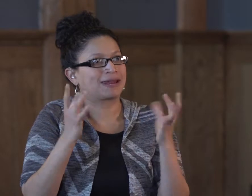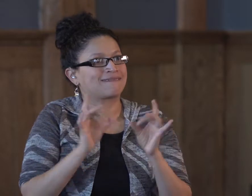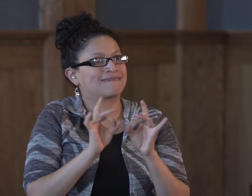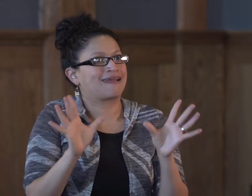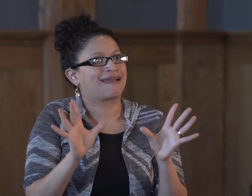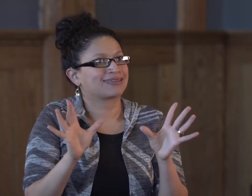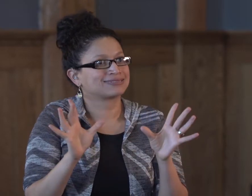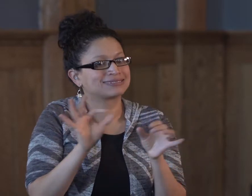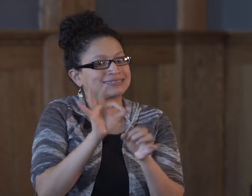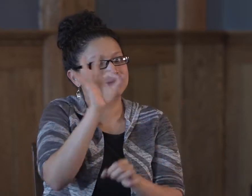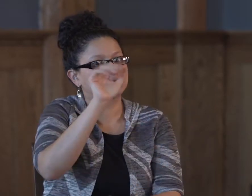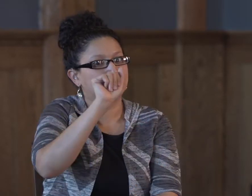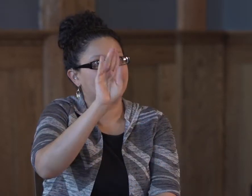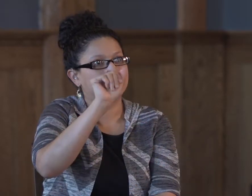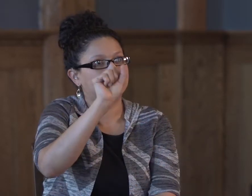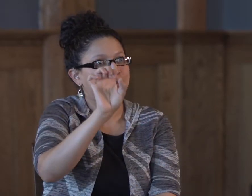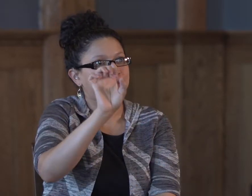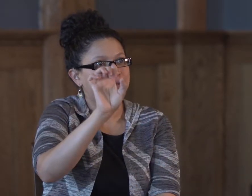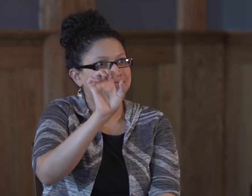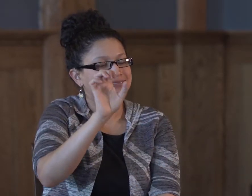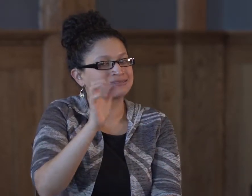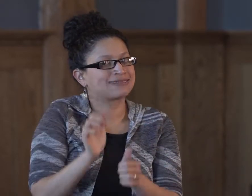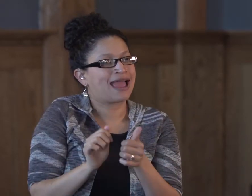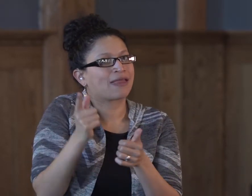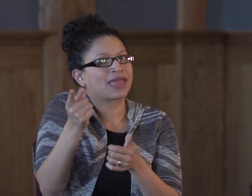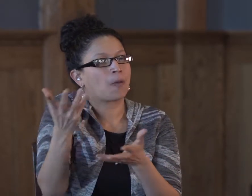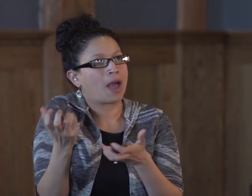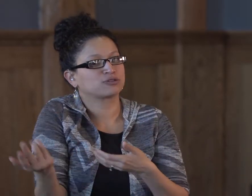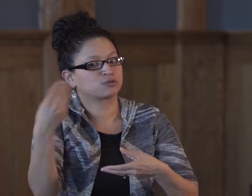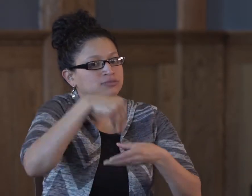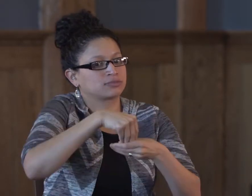have seen so much sexual violence within their faith communities -- that spiritual abuse